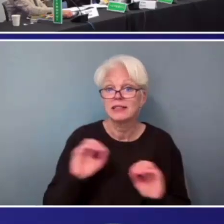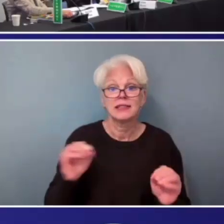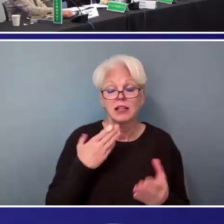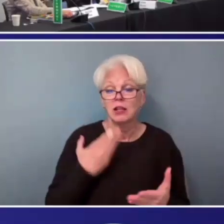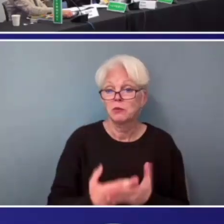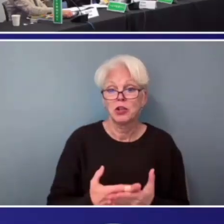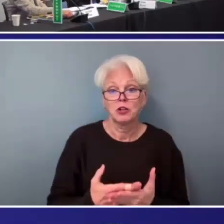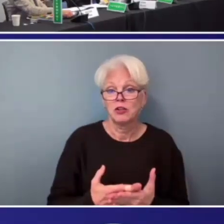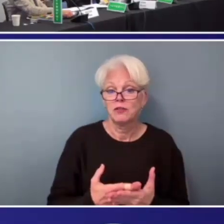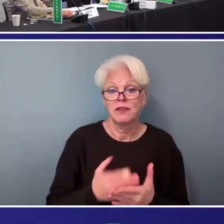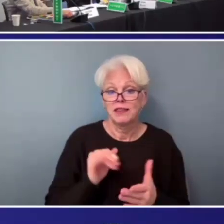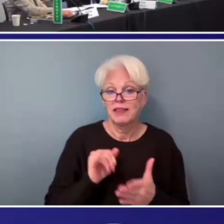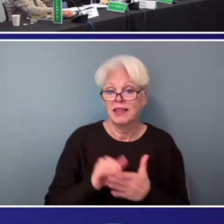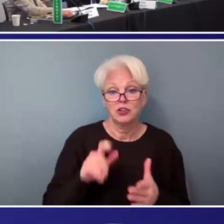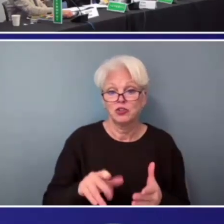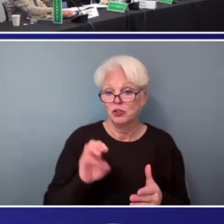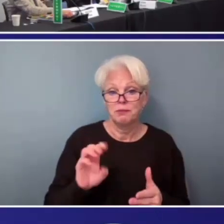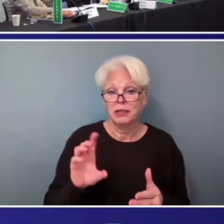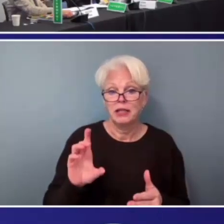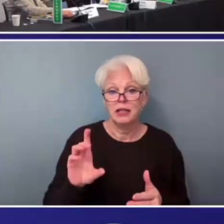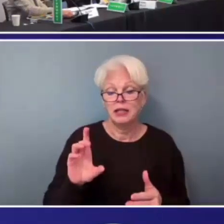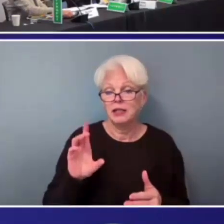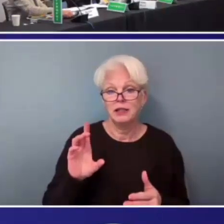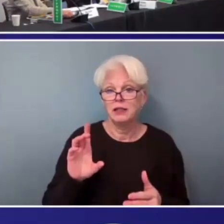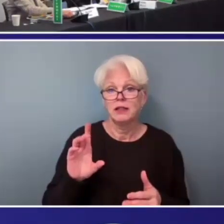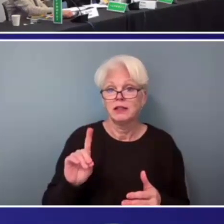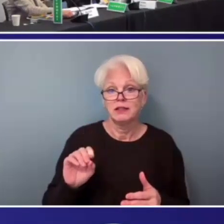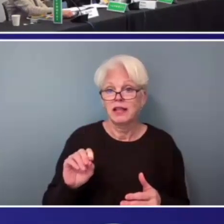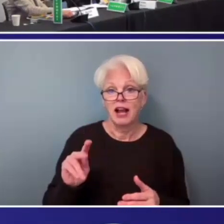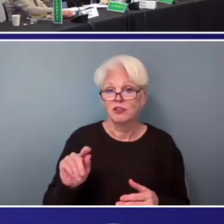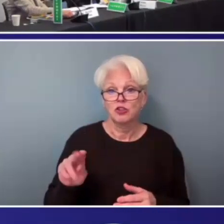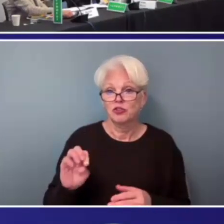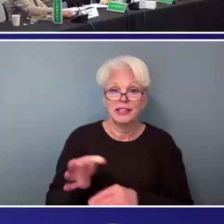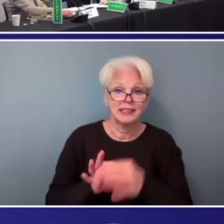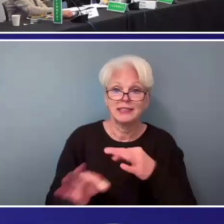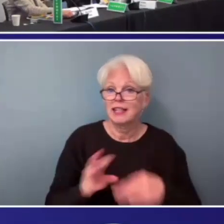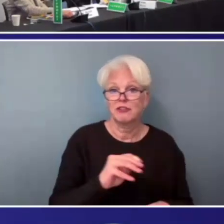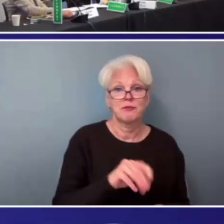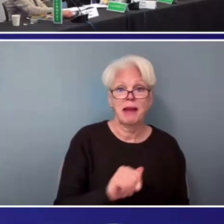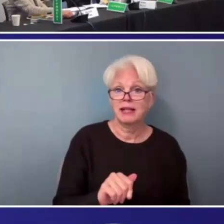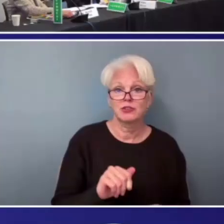doctorate instead of master's. And second, we've got to understand that